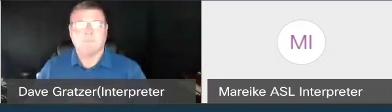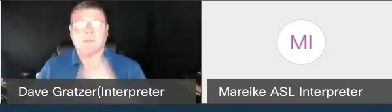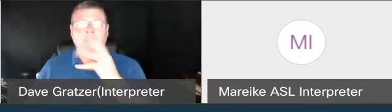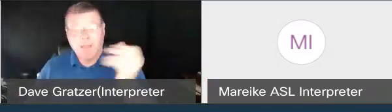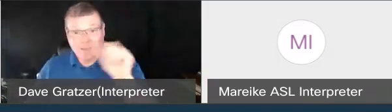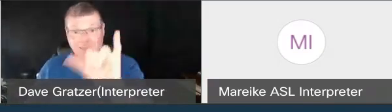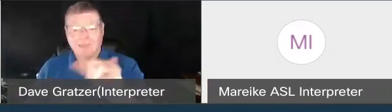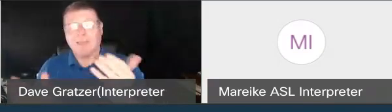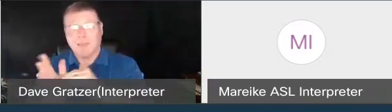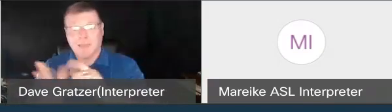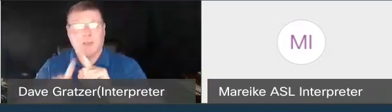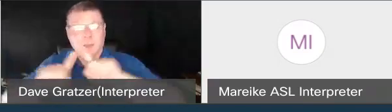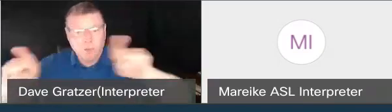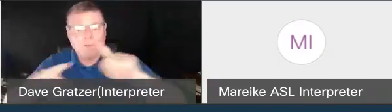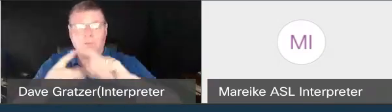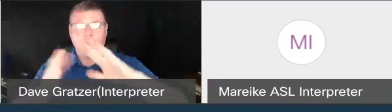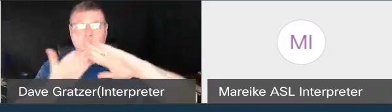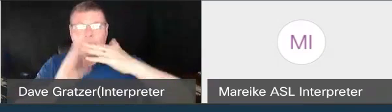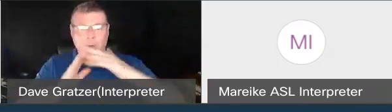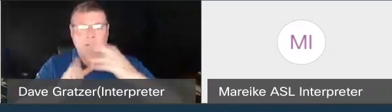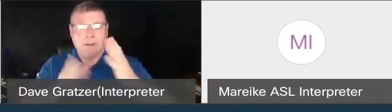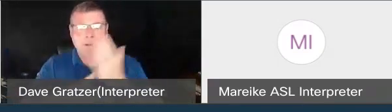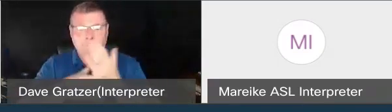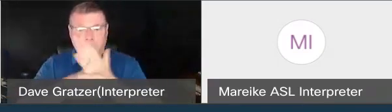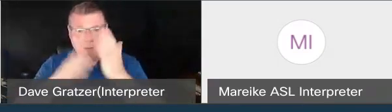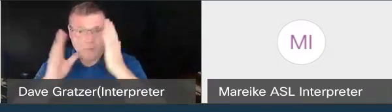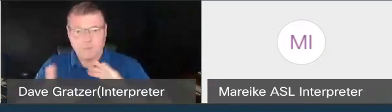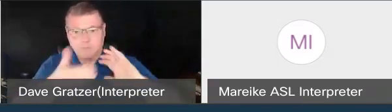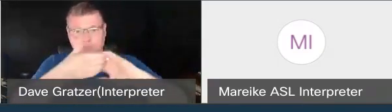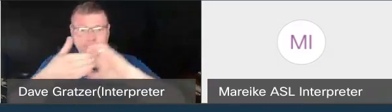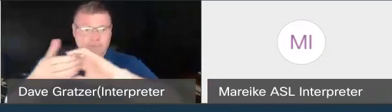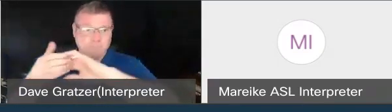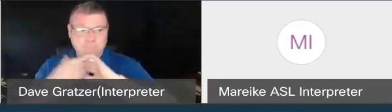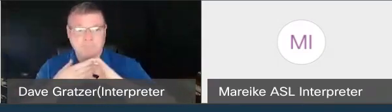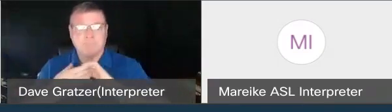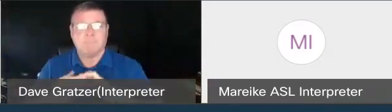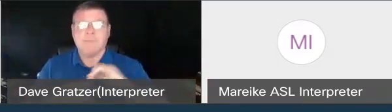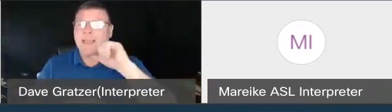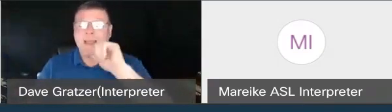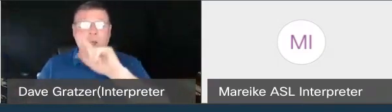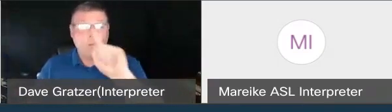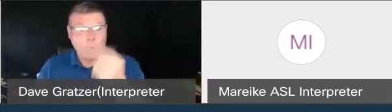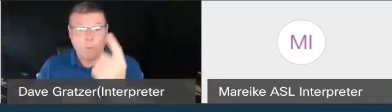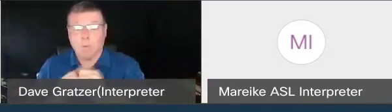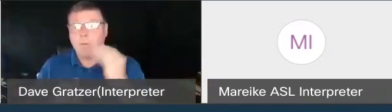to our partners in the community, the sobering services center, uh, not only in collaboration with our homeless outreach team